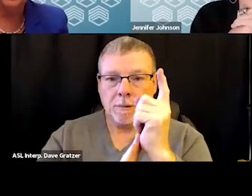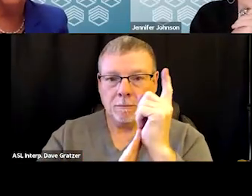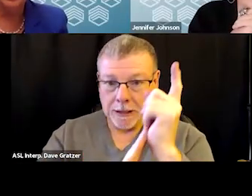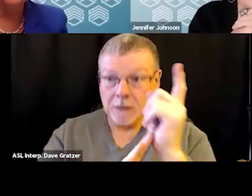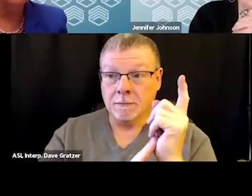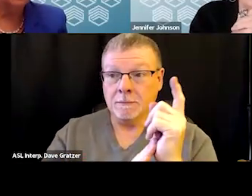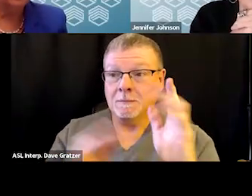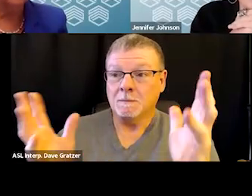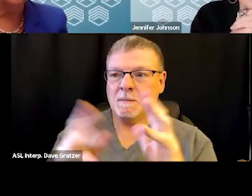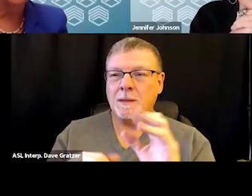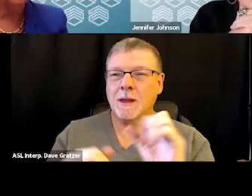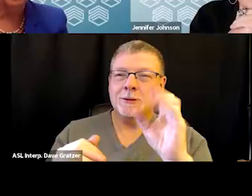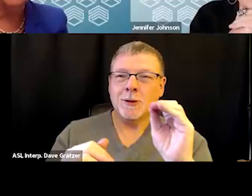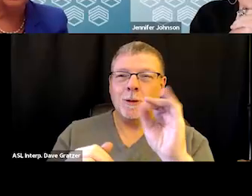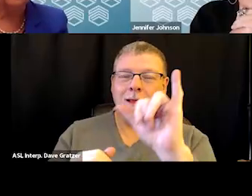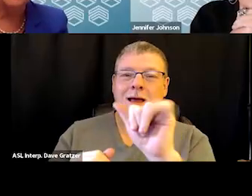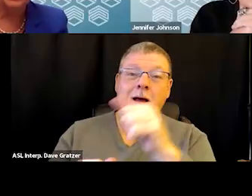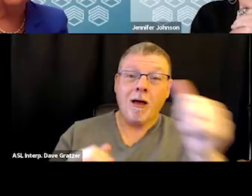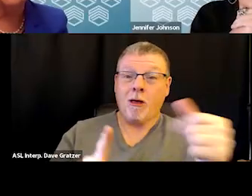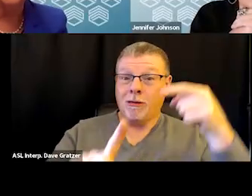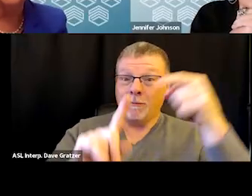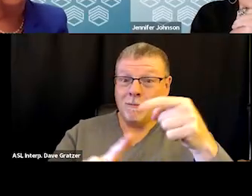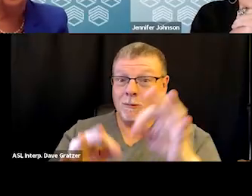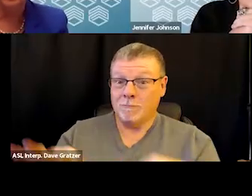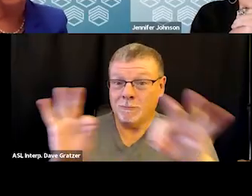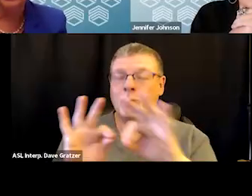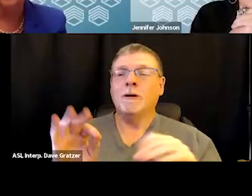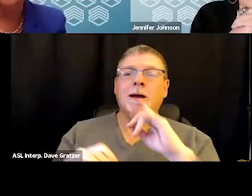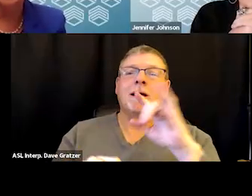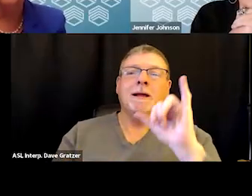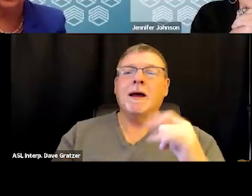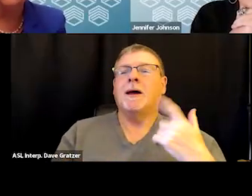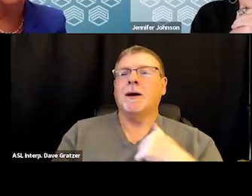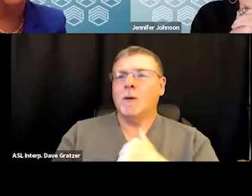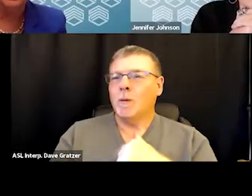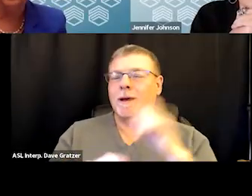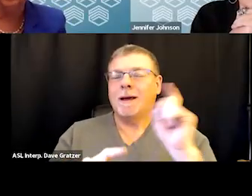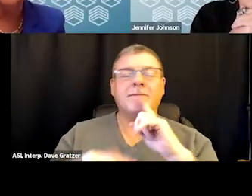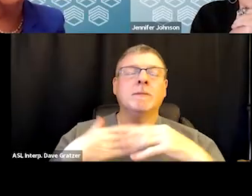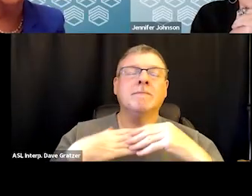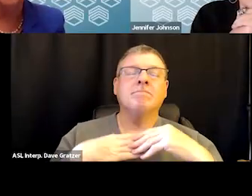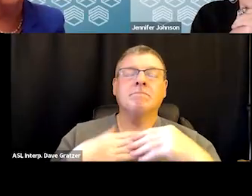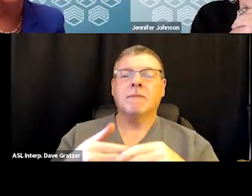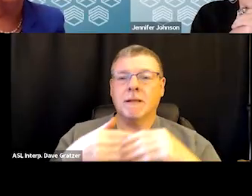So, um, I think another important point to emphasize is that we all have to be flexible and willing to pivot